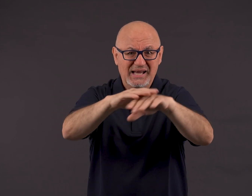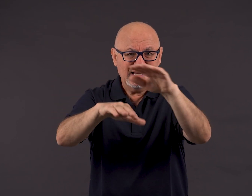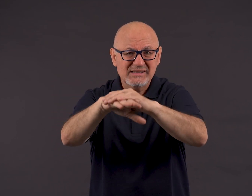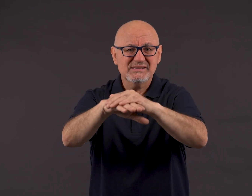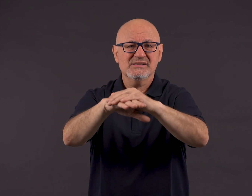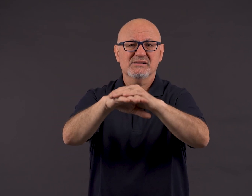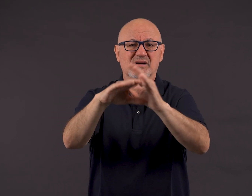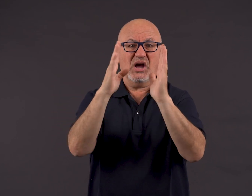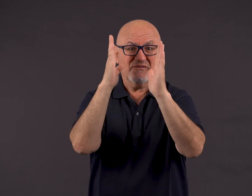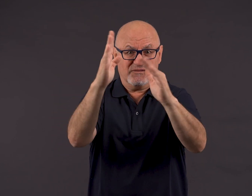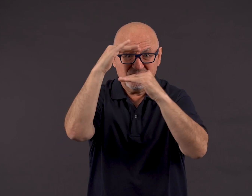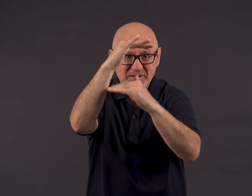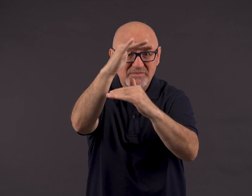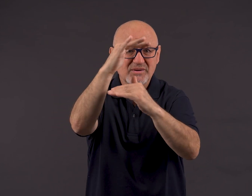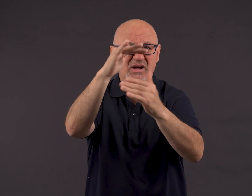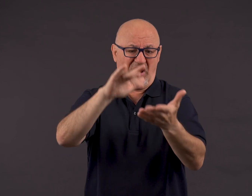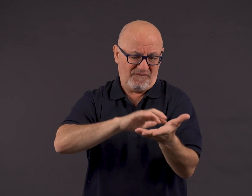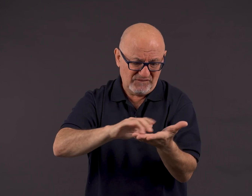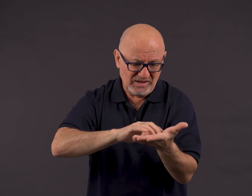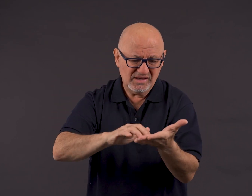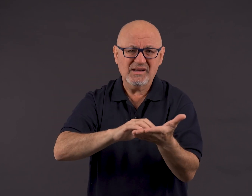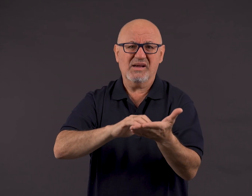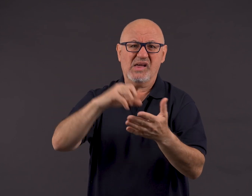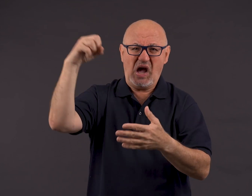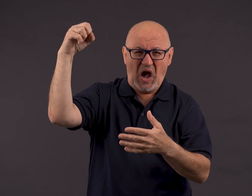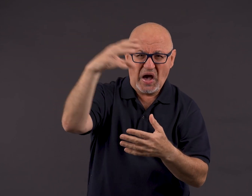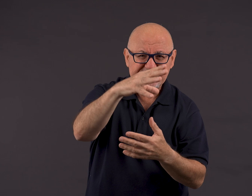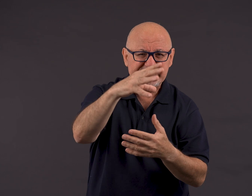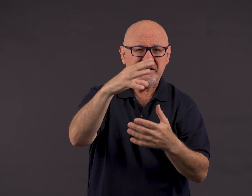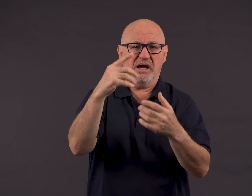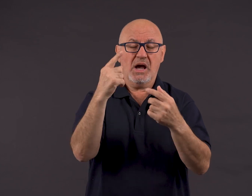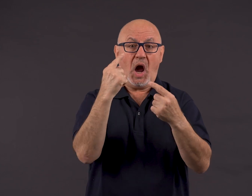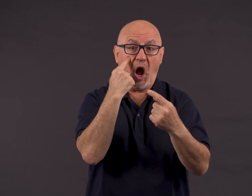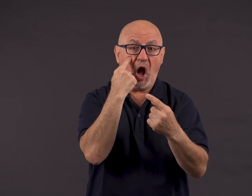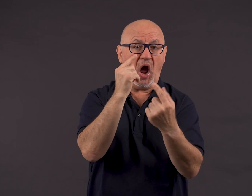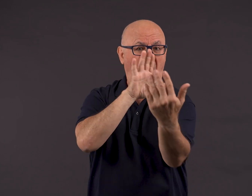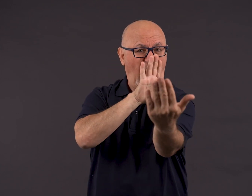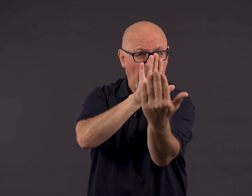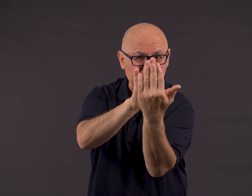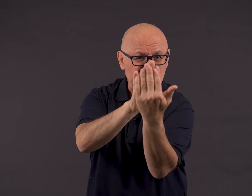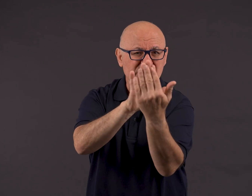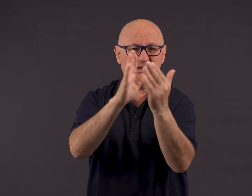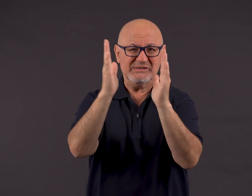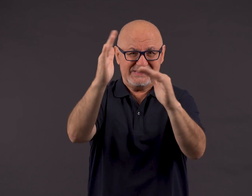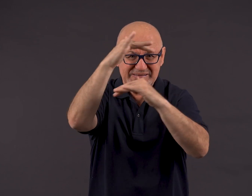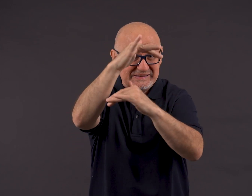visual frame, deafblind finger spelling, some might need specific lighting or to